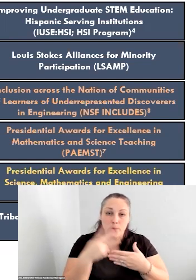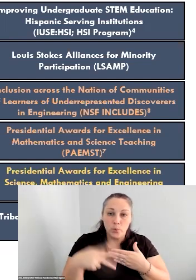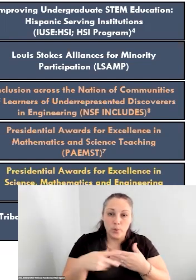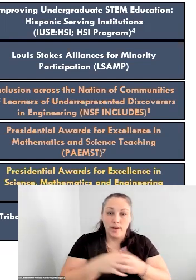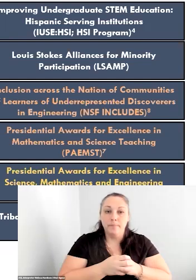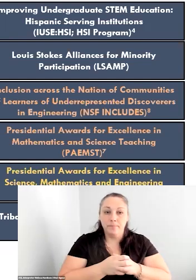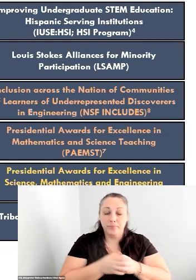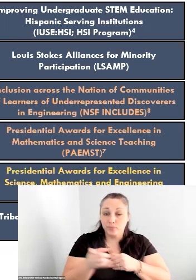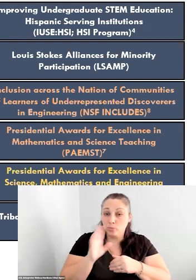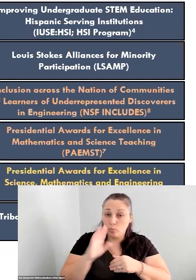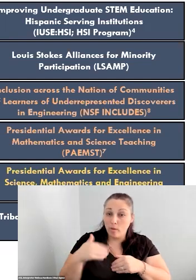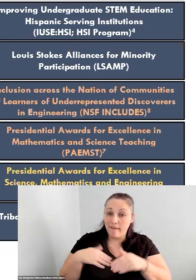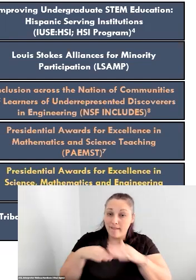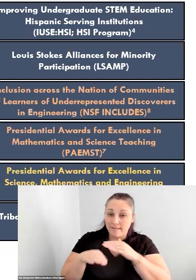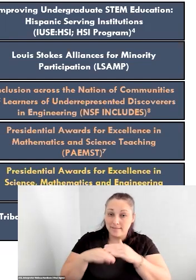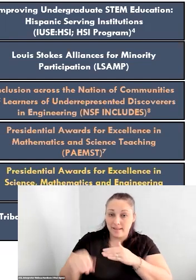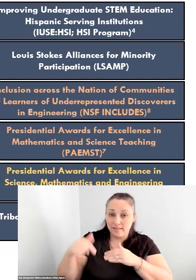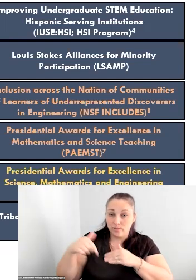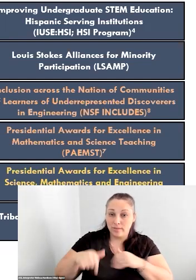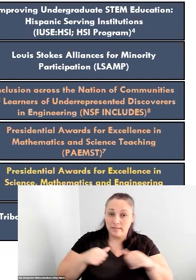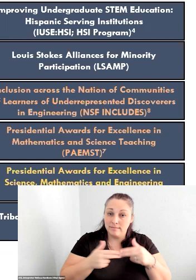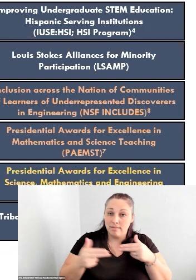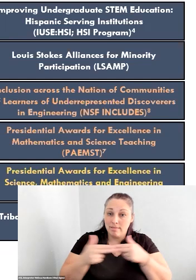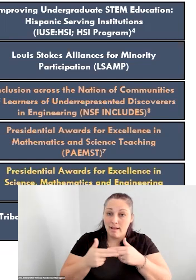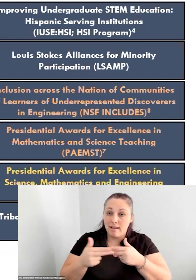to get a high-level view of all the EDU programs.